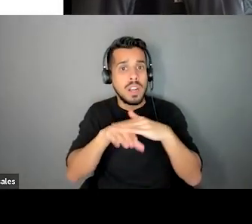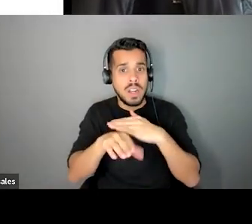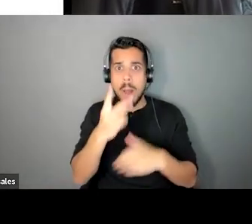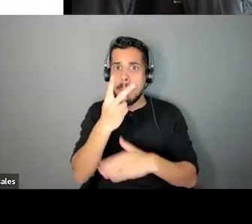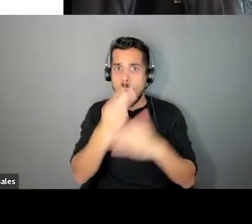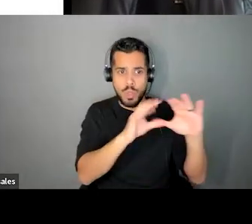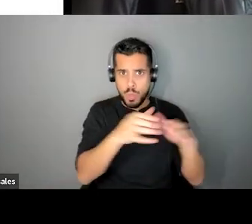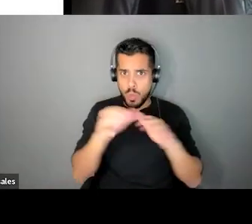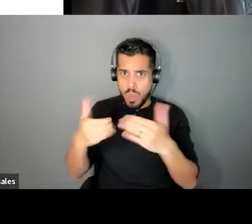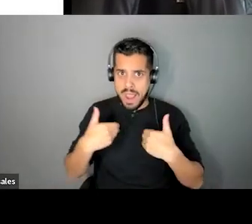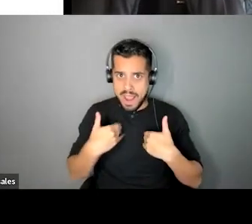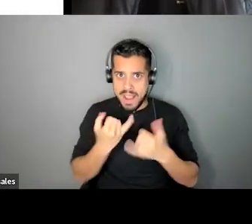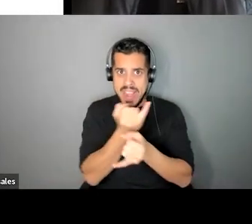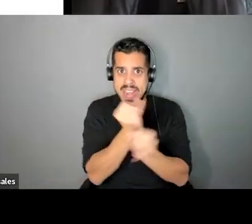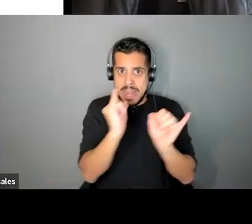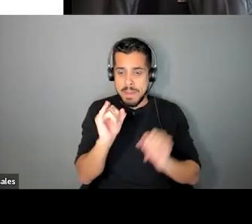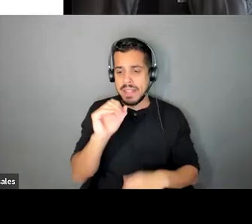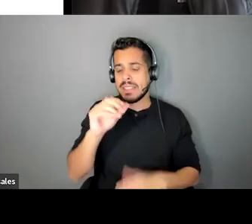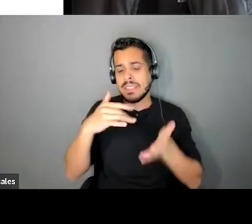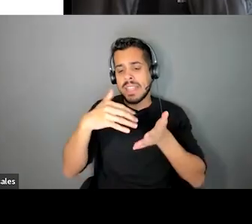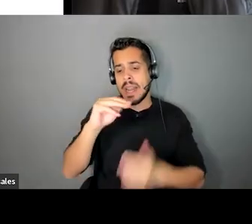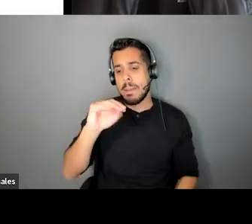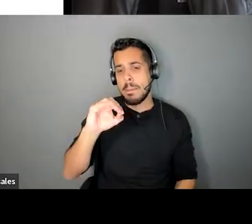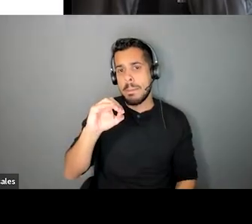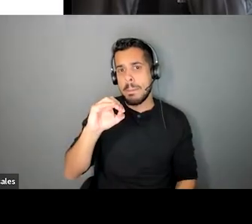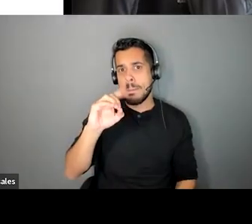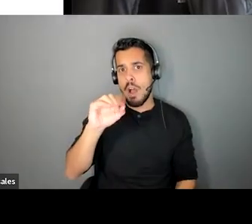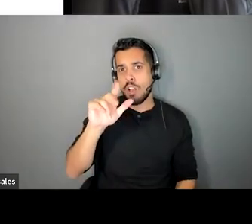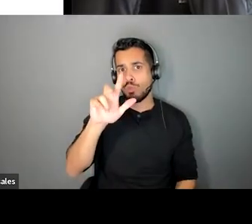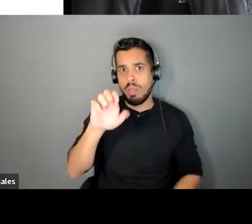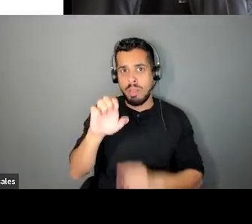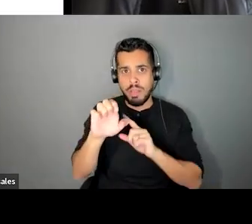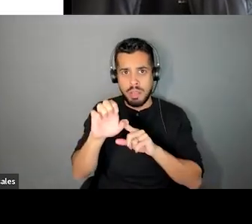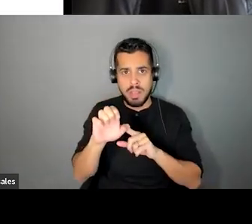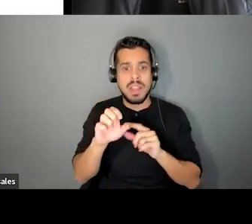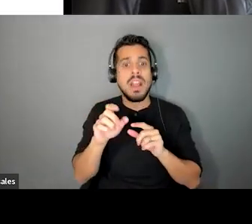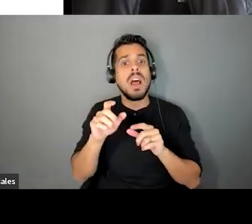independent study module, uh... that you, uh... an individual must complete before